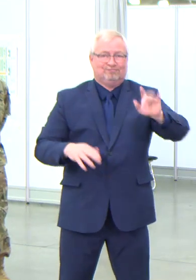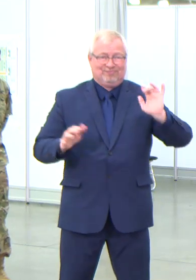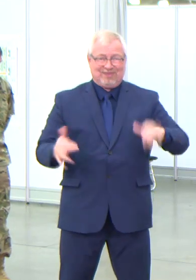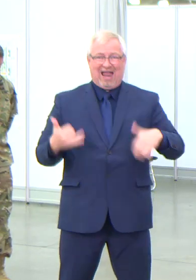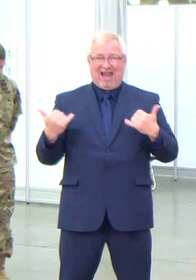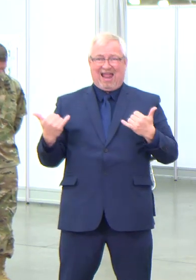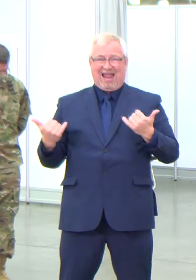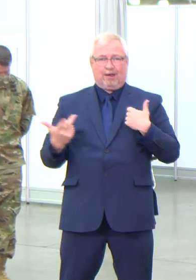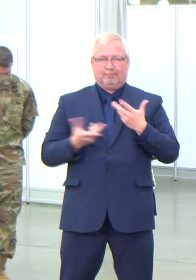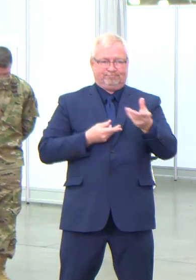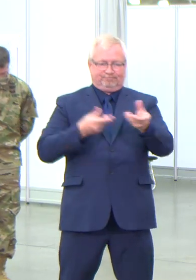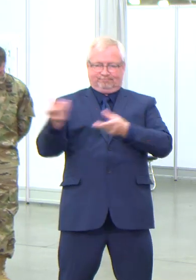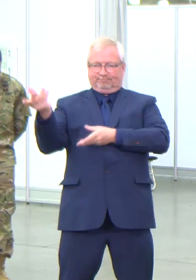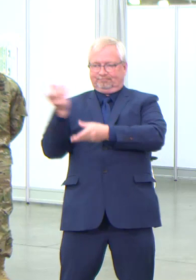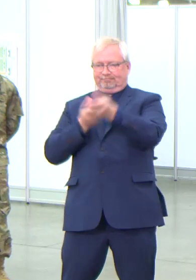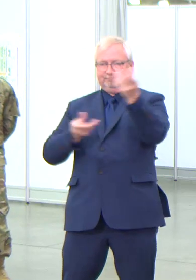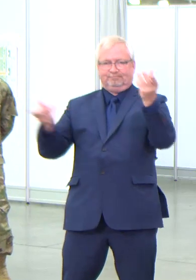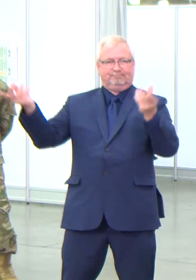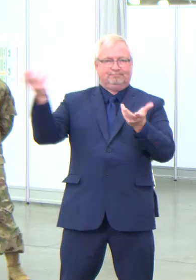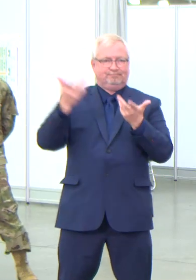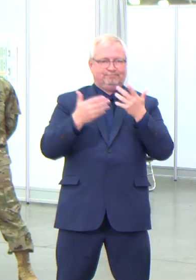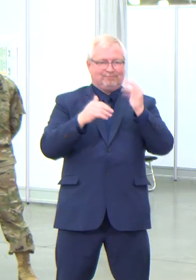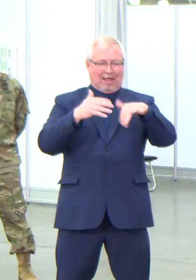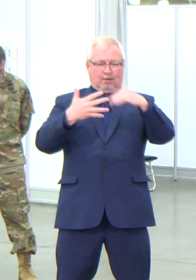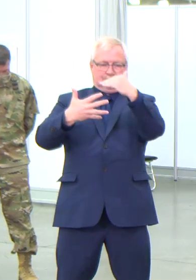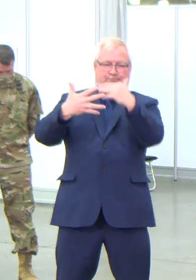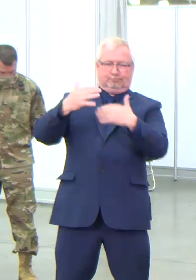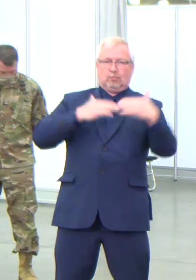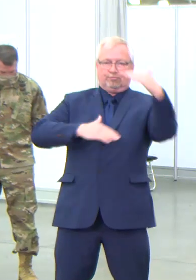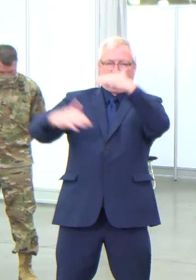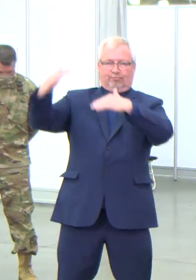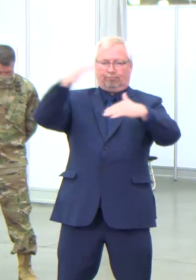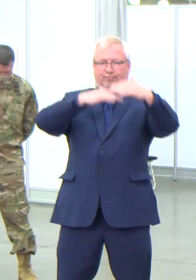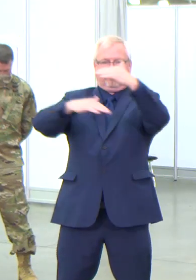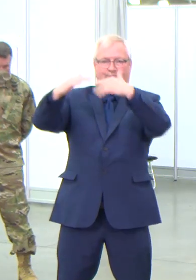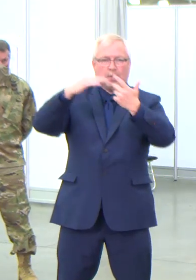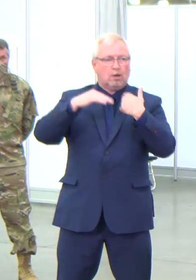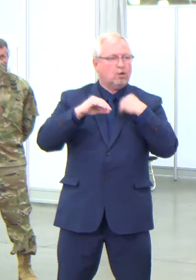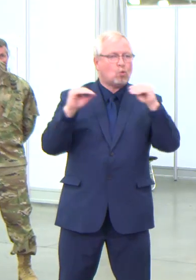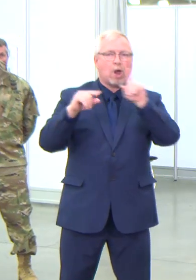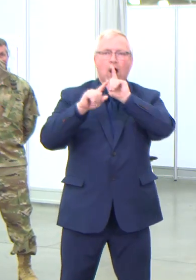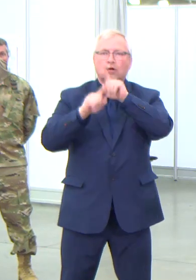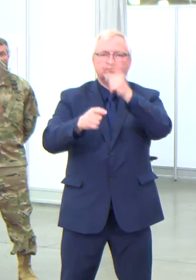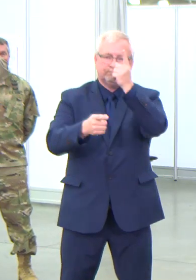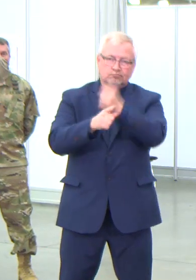So it's all of those pieces going in to factoring in to make sure that